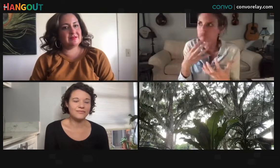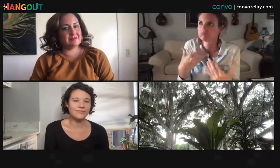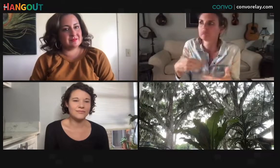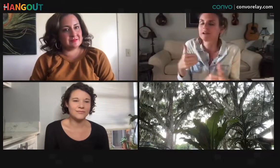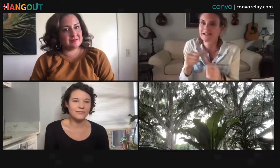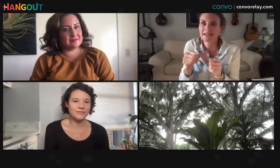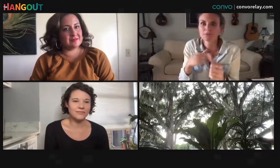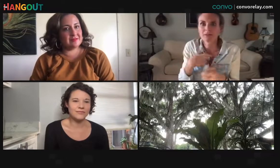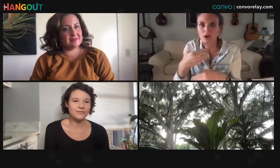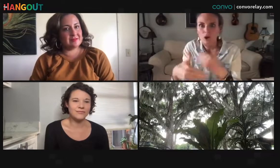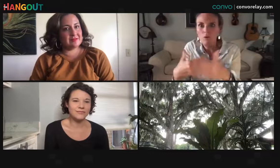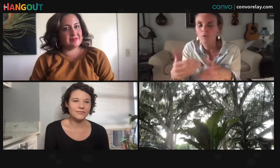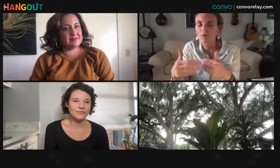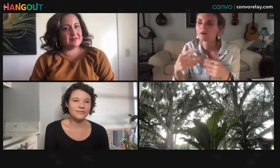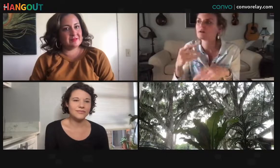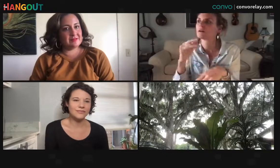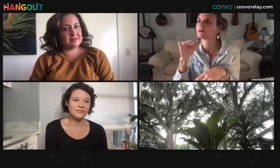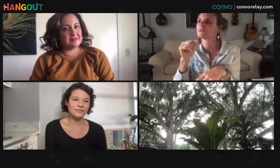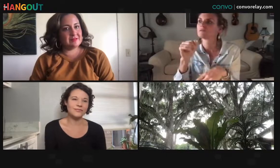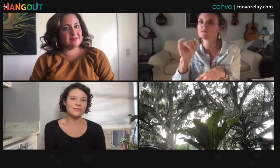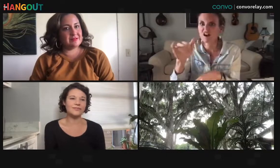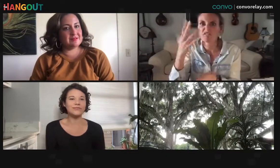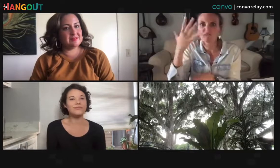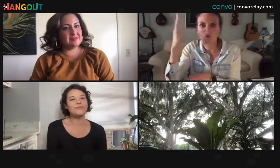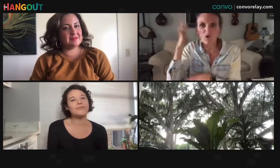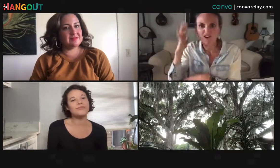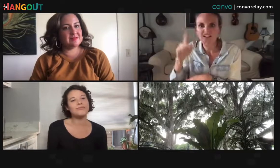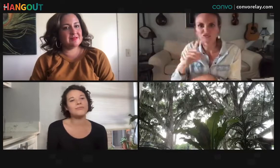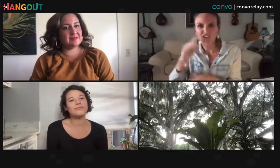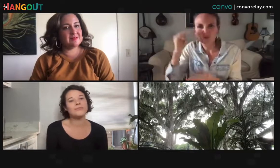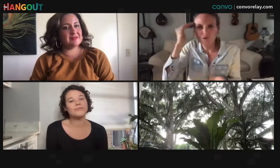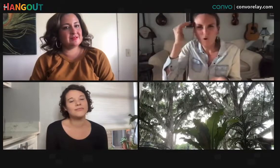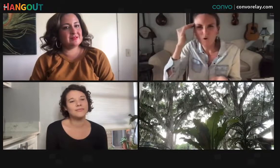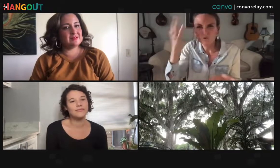always the risk of physical harm and what keeps me going out of all of that is